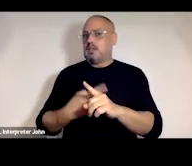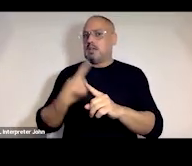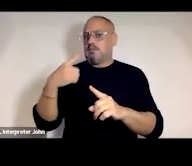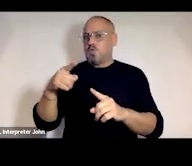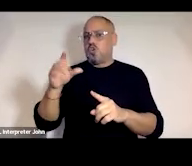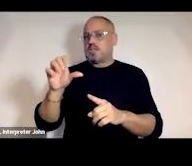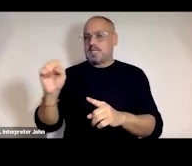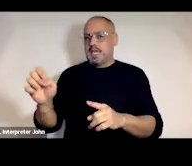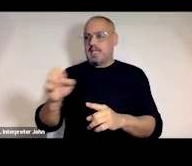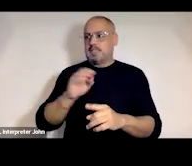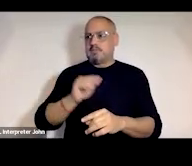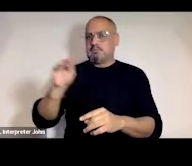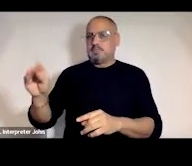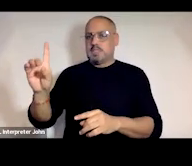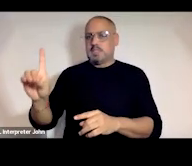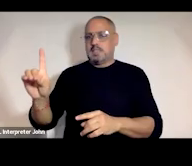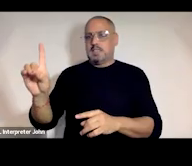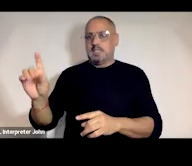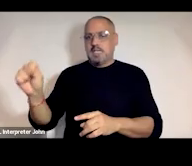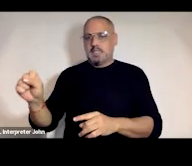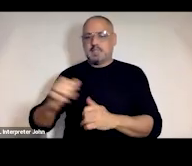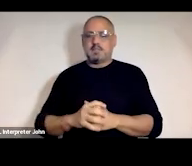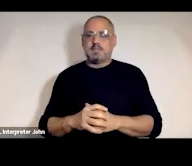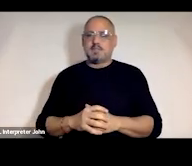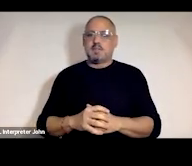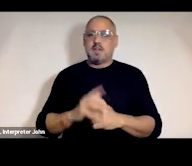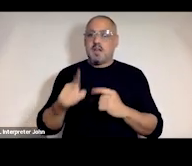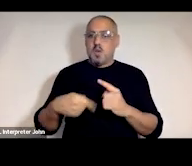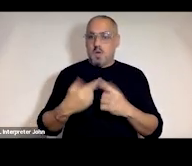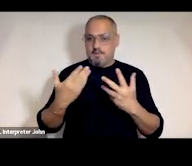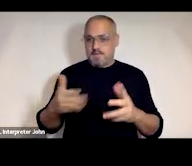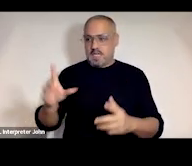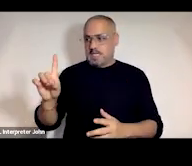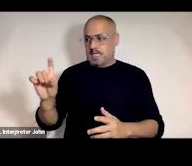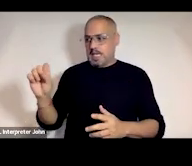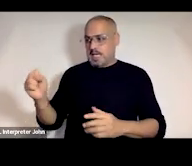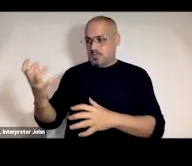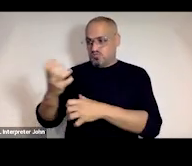to Disability Determination Services. But once DDS receives the case,